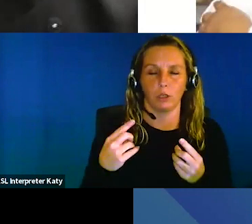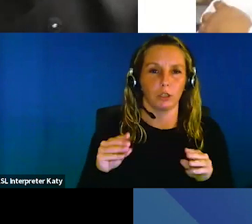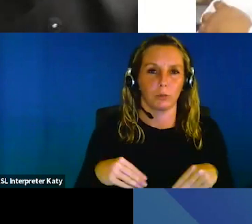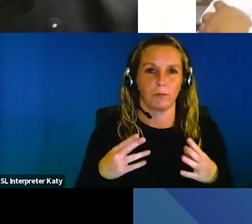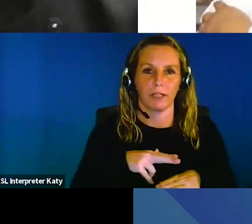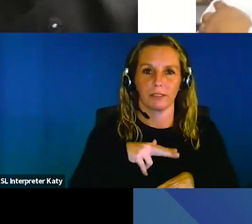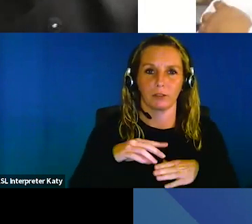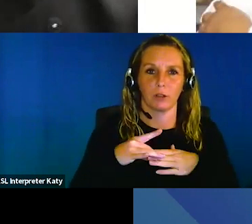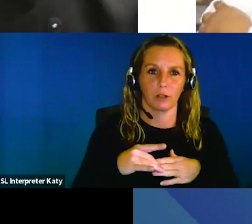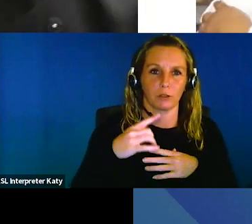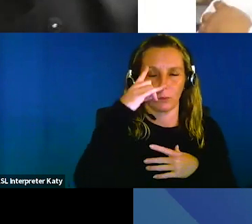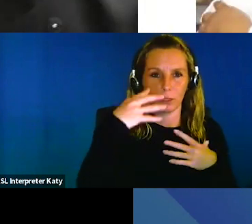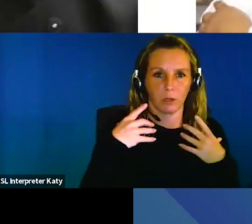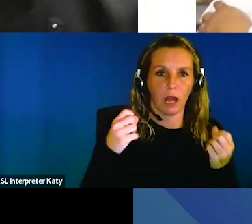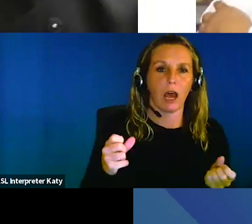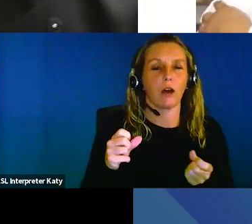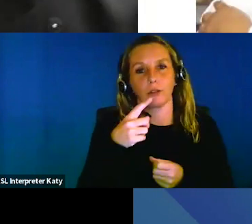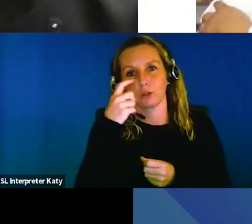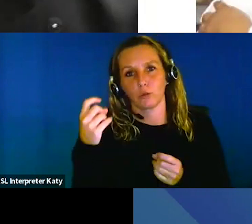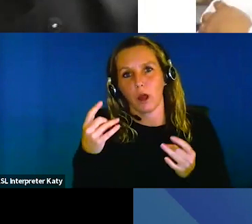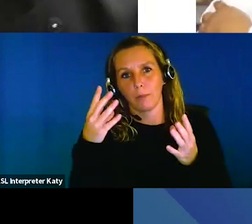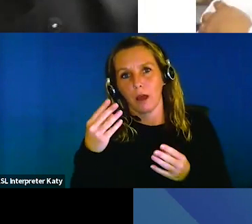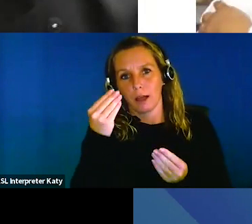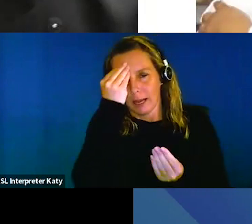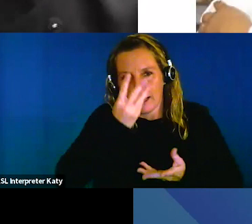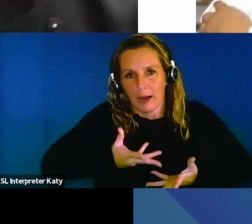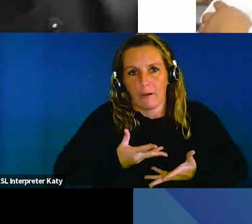policy, trauma, informed approaches and justice system involvement, reduction.